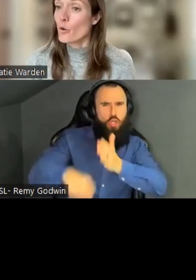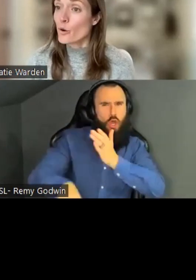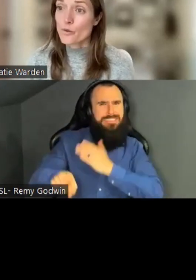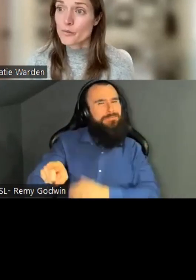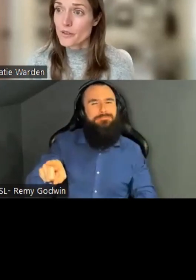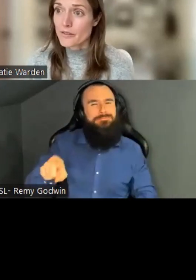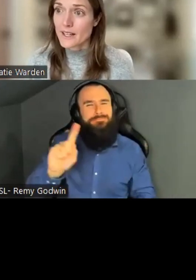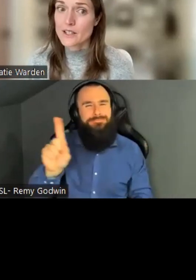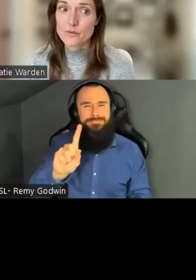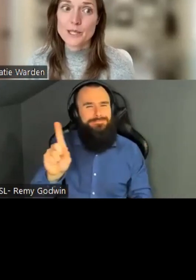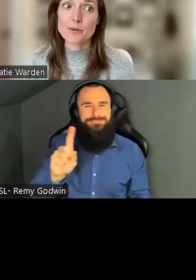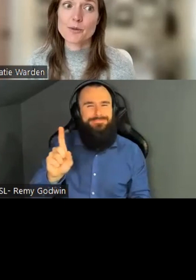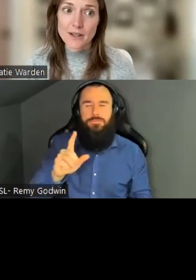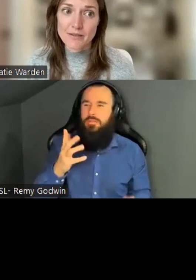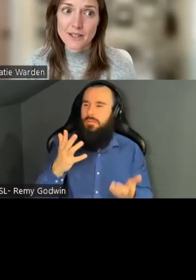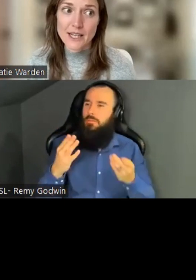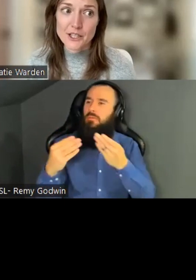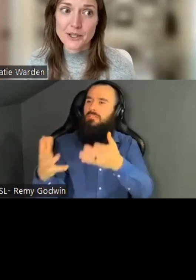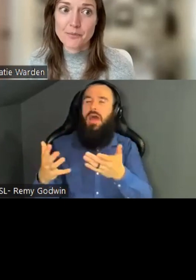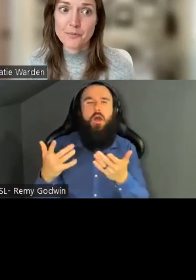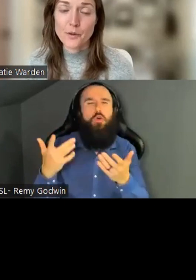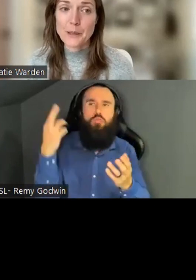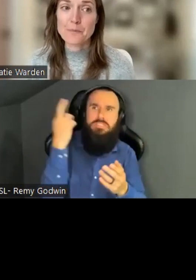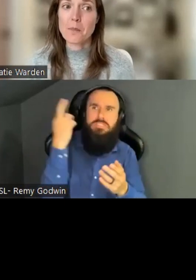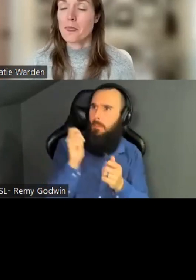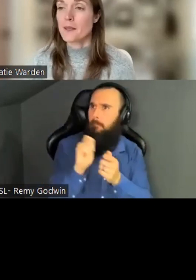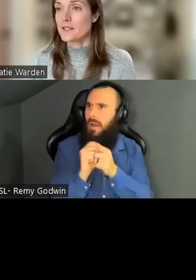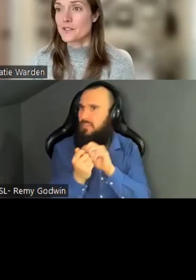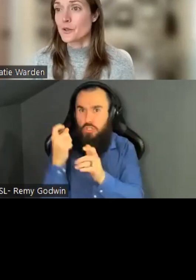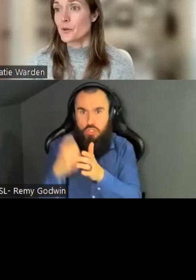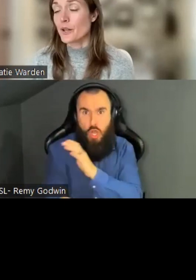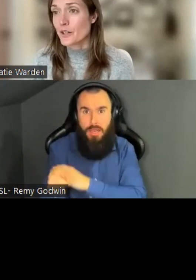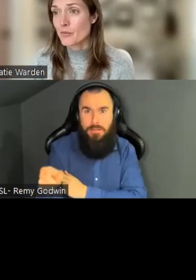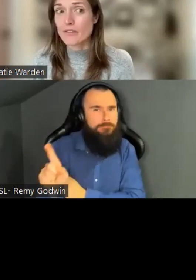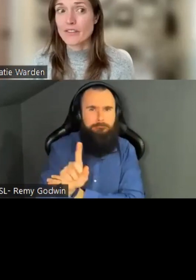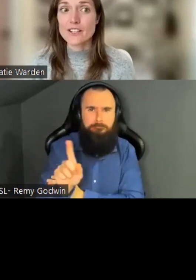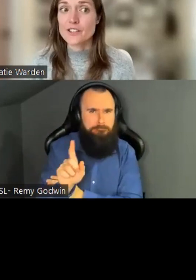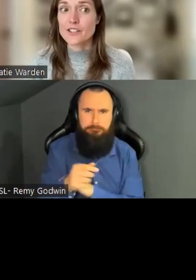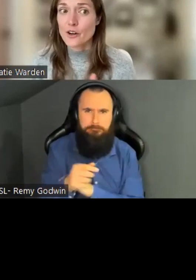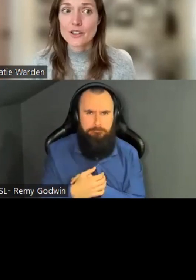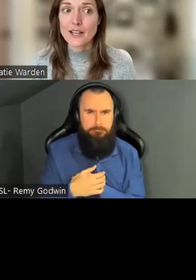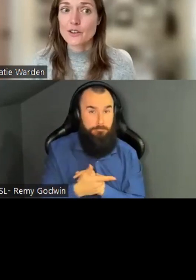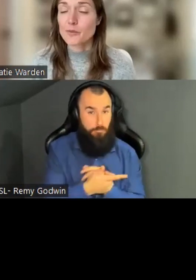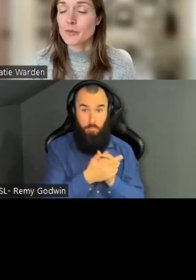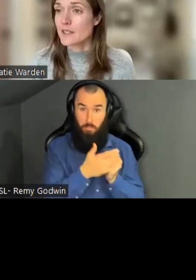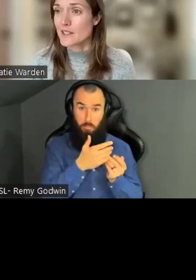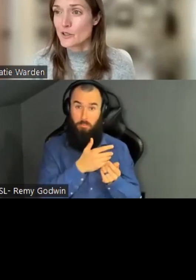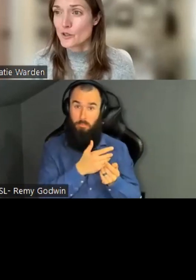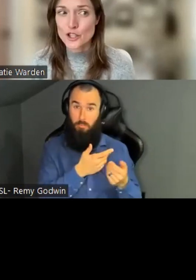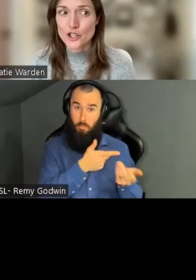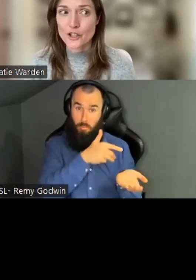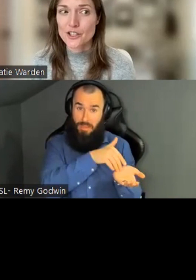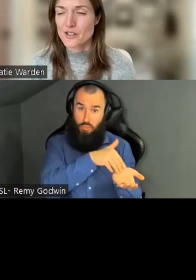or for providing a reasonable modification, right? So healthcare providers aren't allowed to place a surcharge